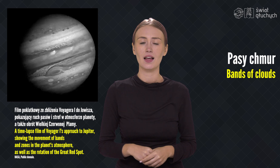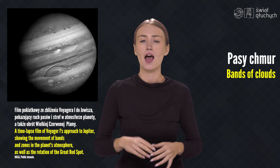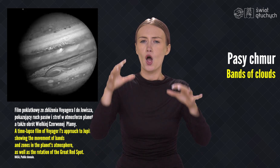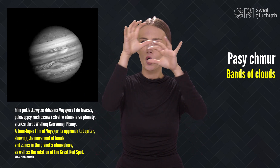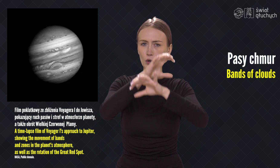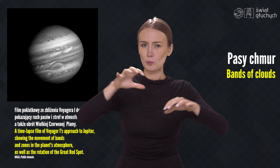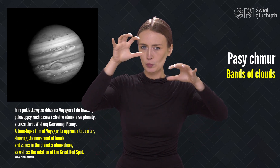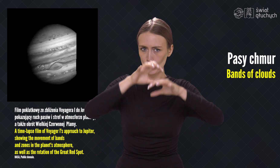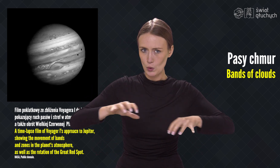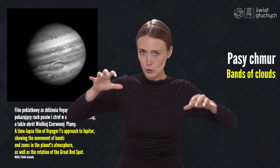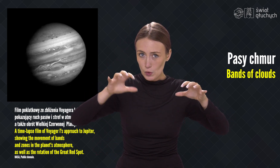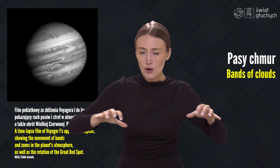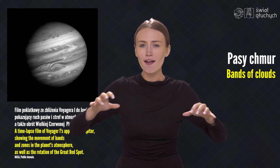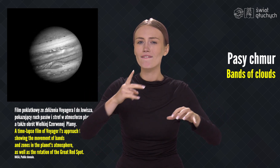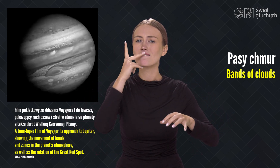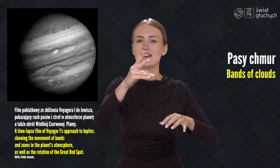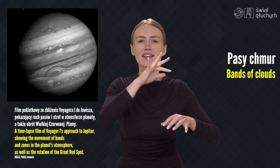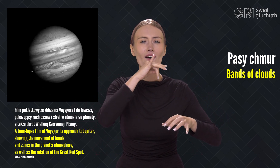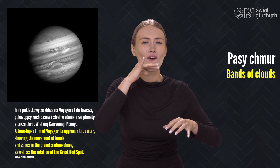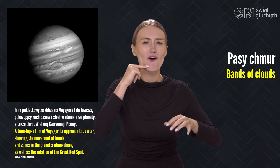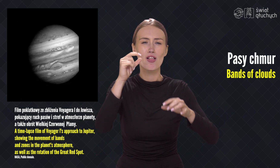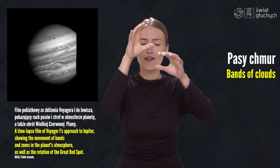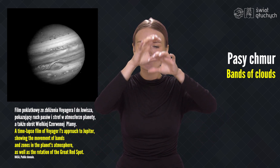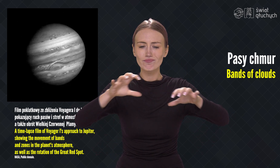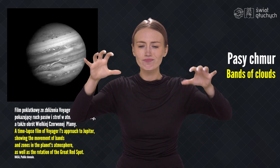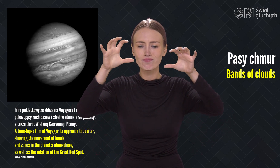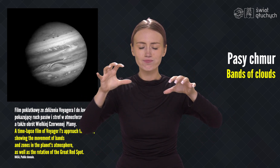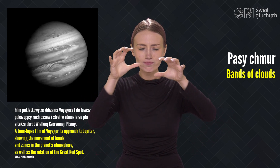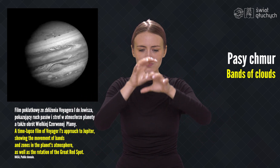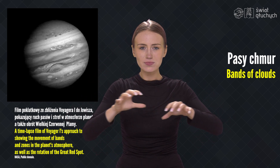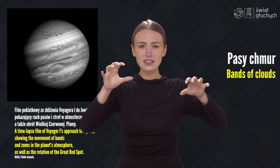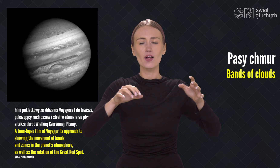• Cloud bands: Colorful bands are visible on Jupiter’s surface,